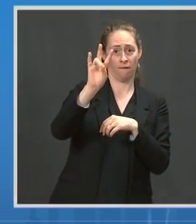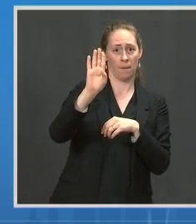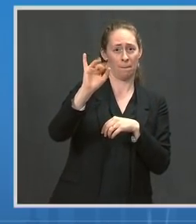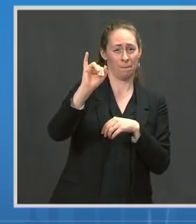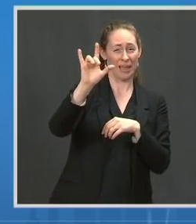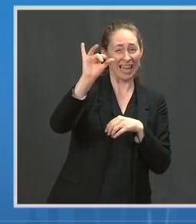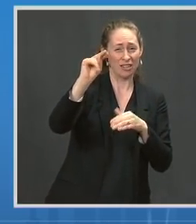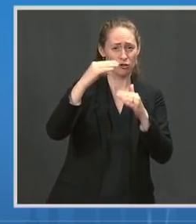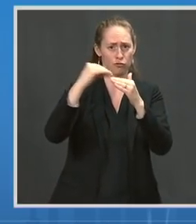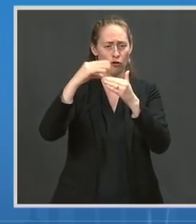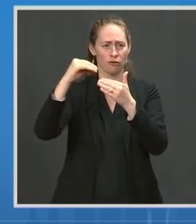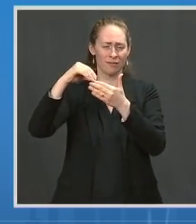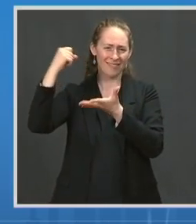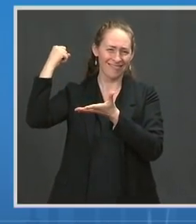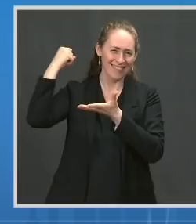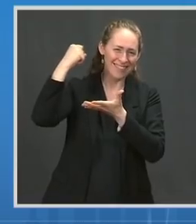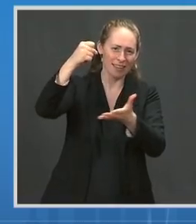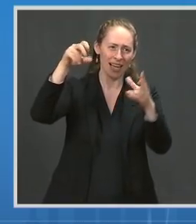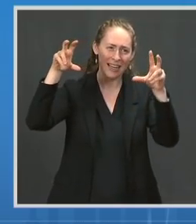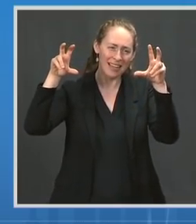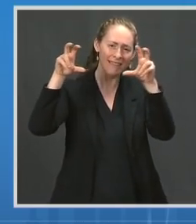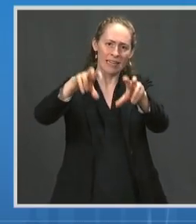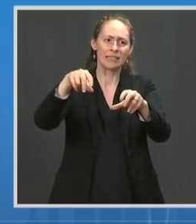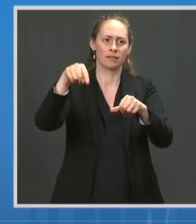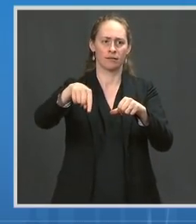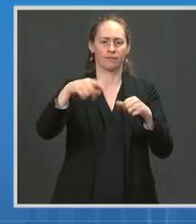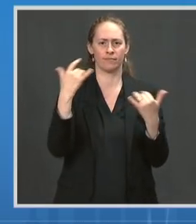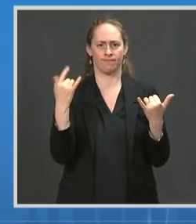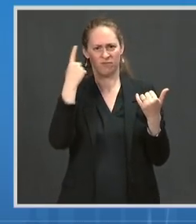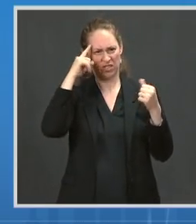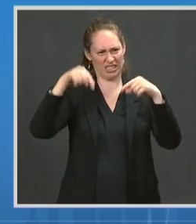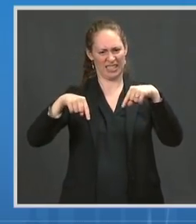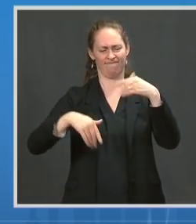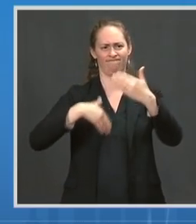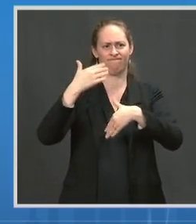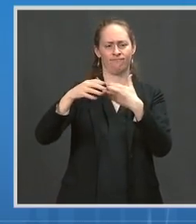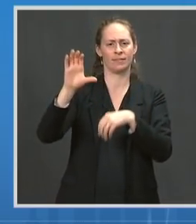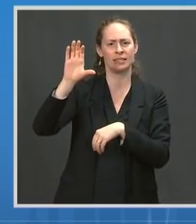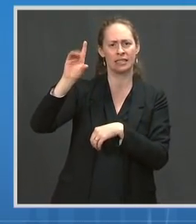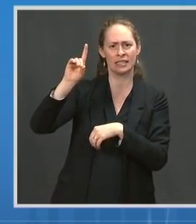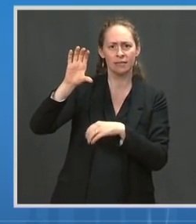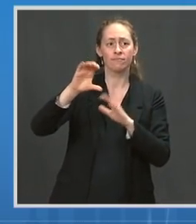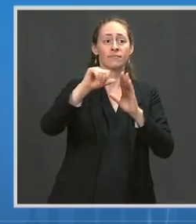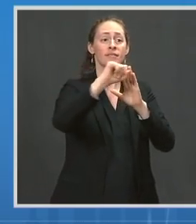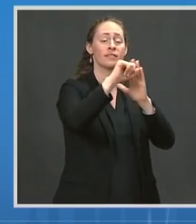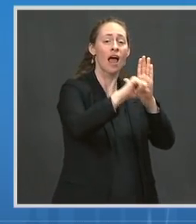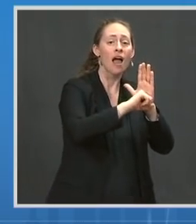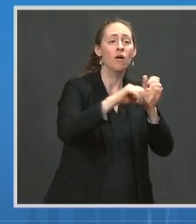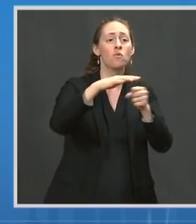to bolster the ability of the CDC and state and local public health departments to monitor,